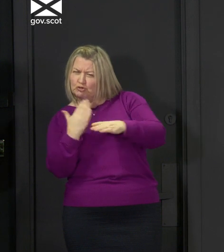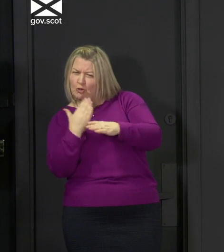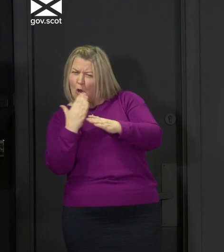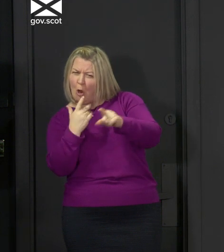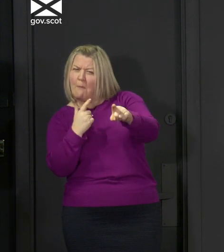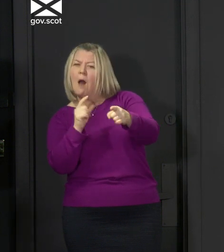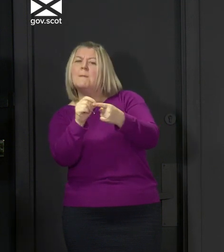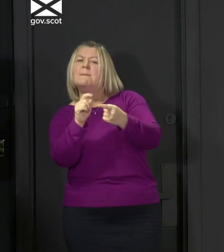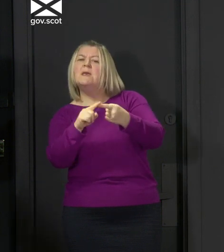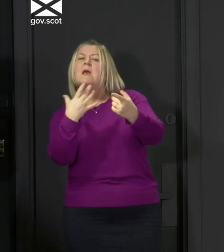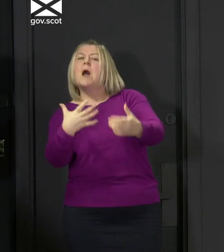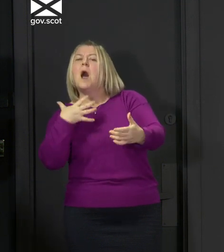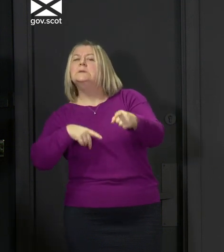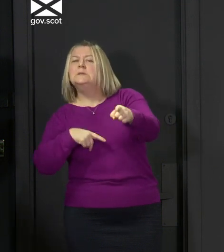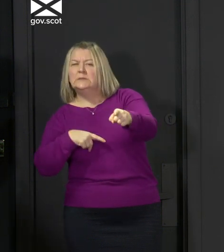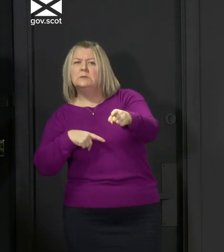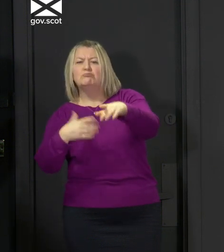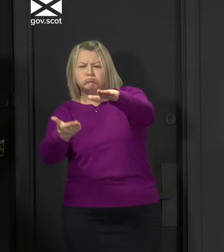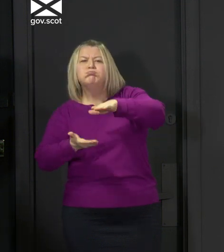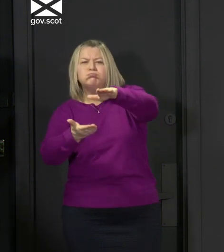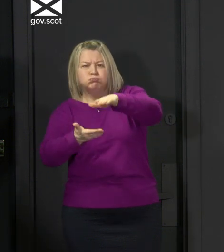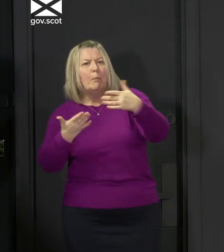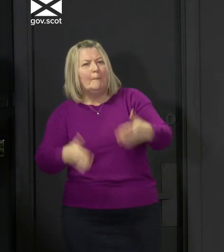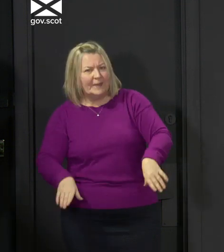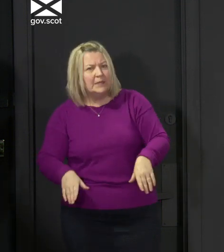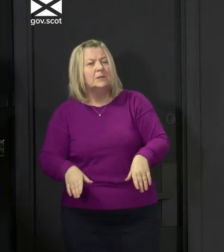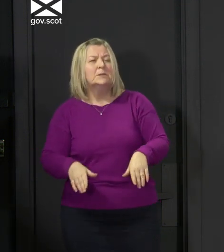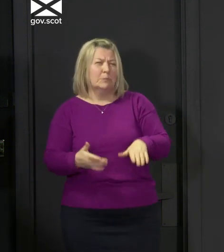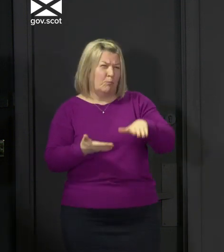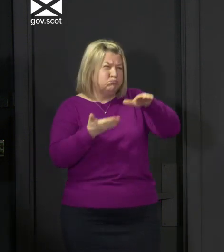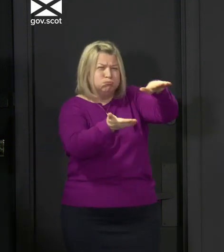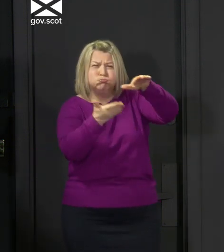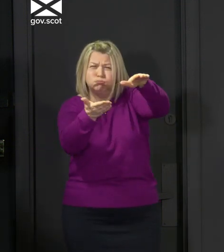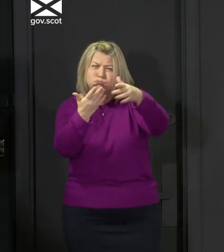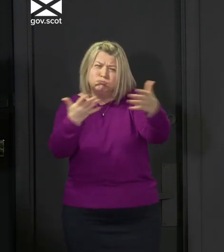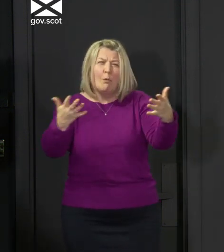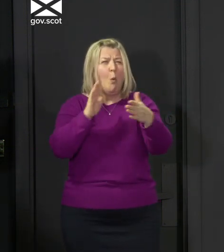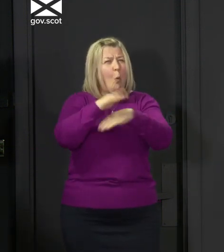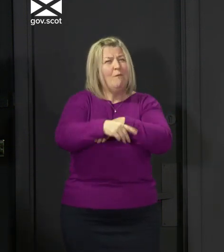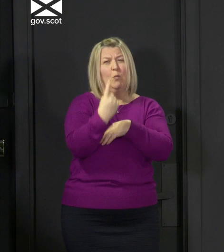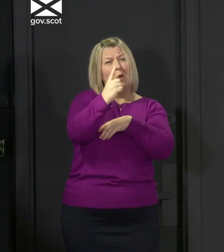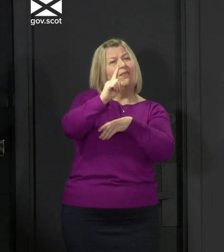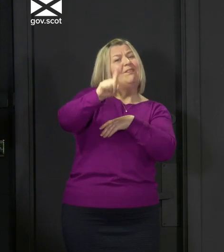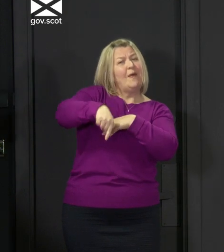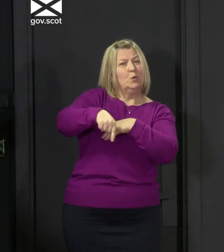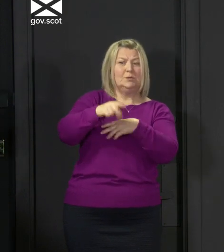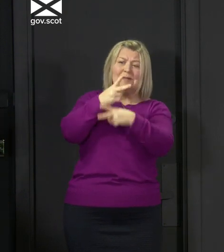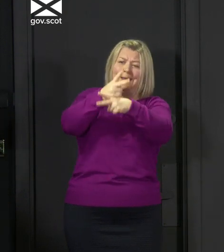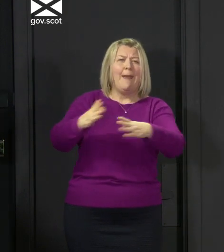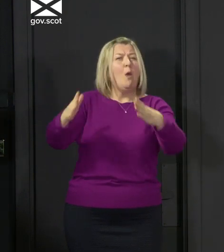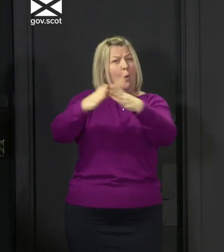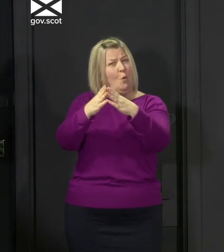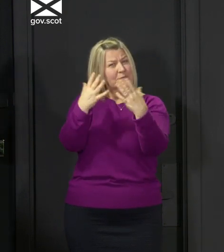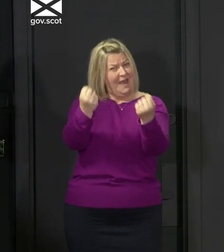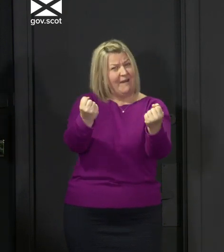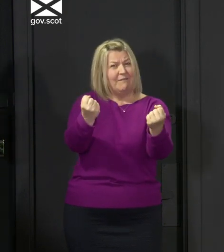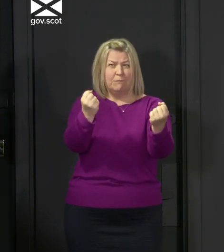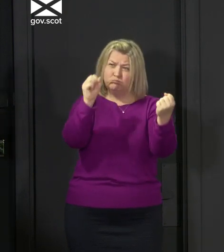6 million pieces of personal protective equipment have been delivered to more than 1000 care homes and other locations across Scotland.